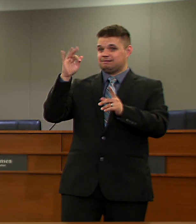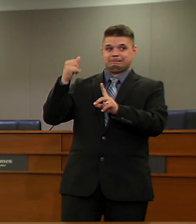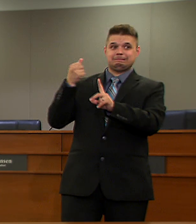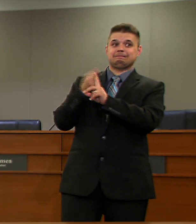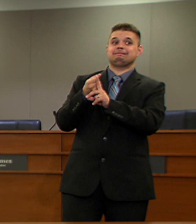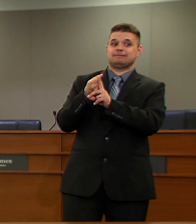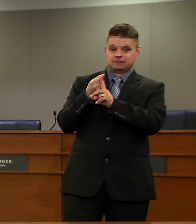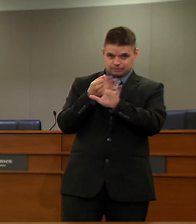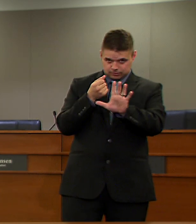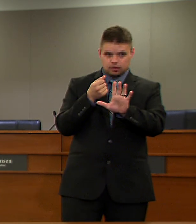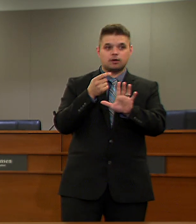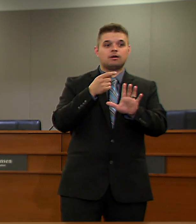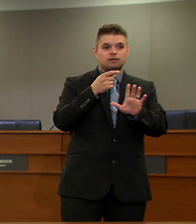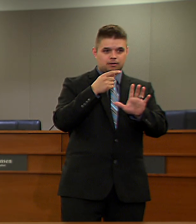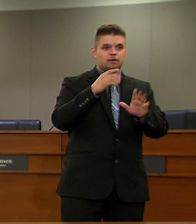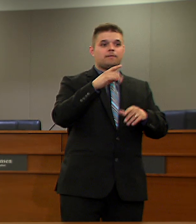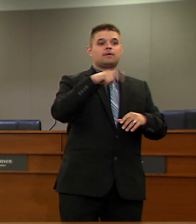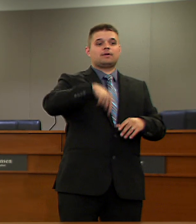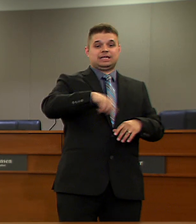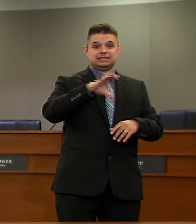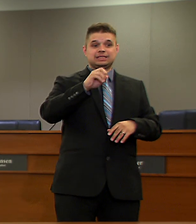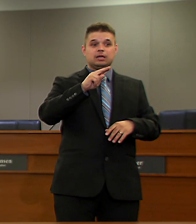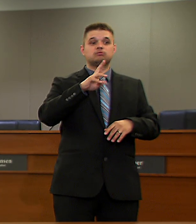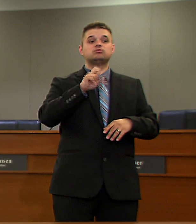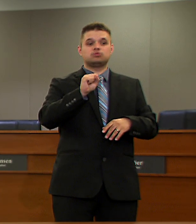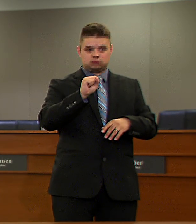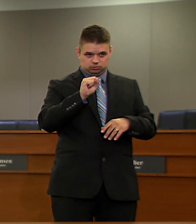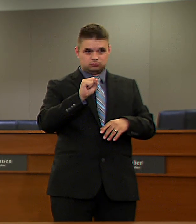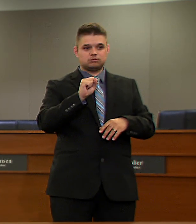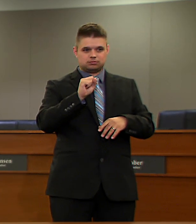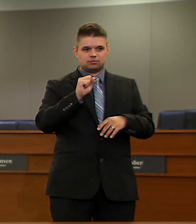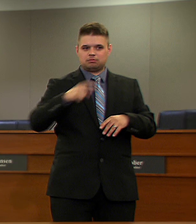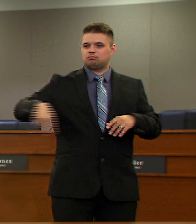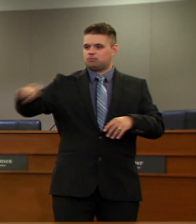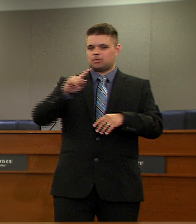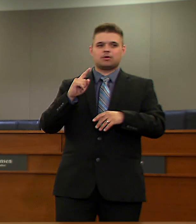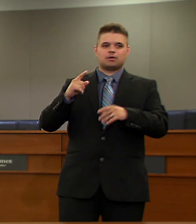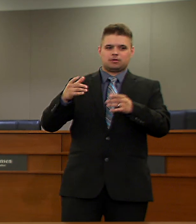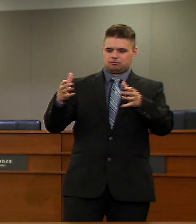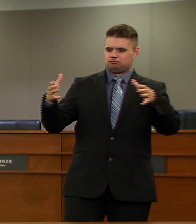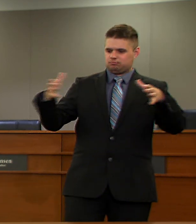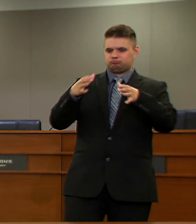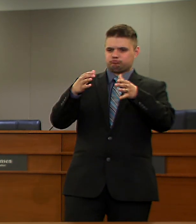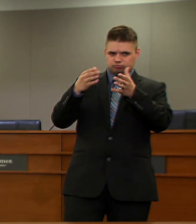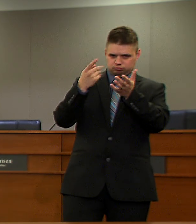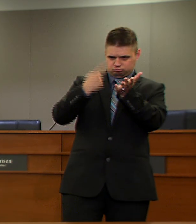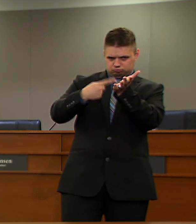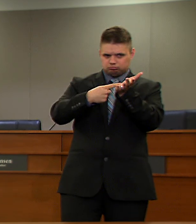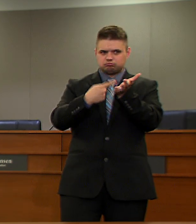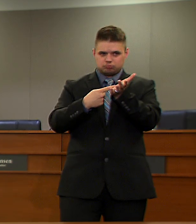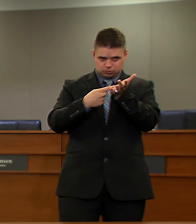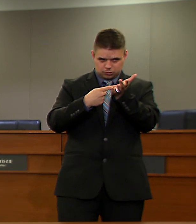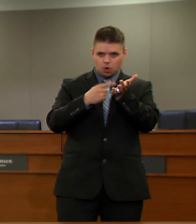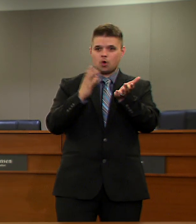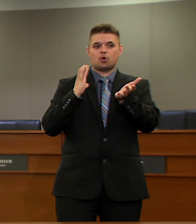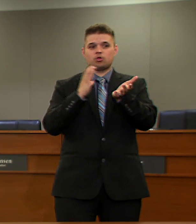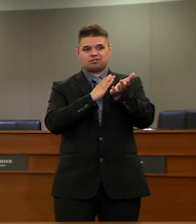asked that Congress extend the self response period to the end of October.